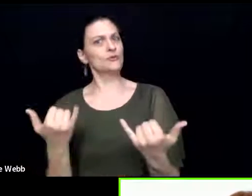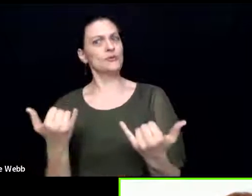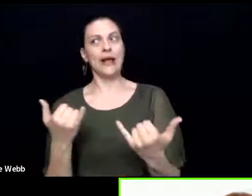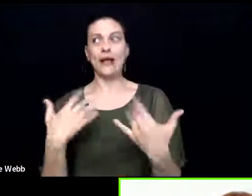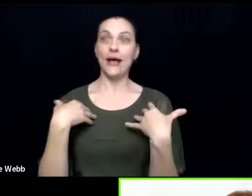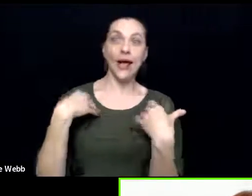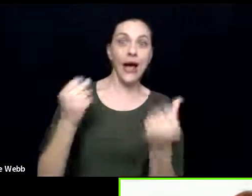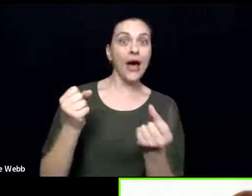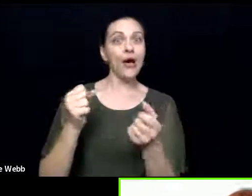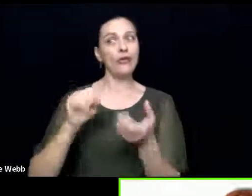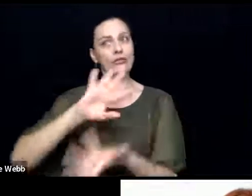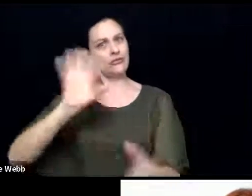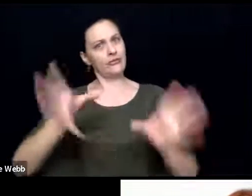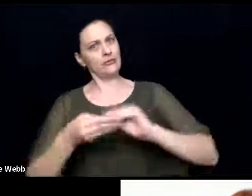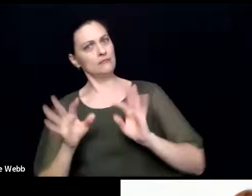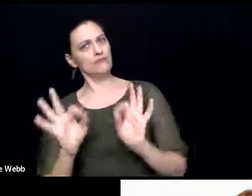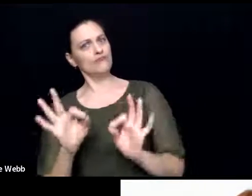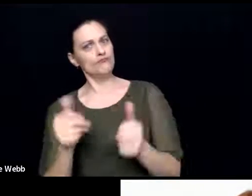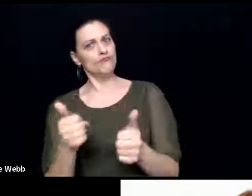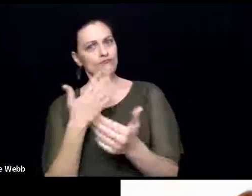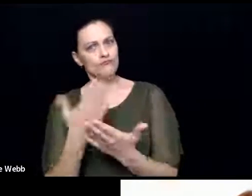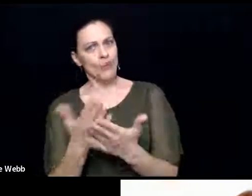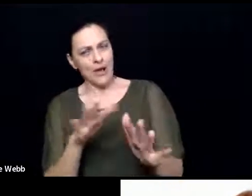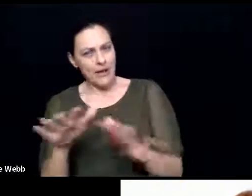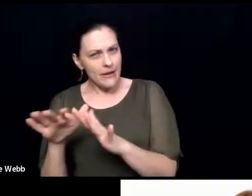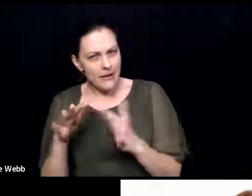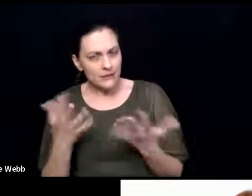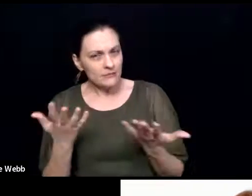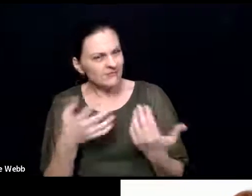Let me tell that story first because I know people haven't read the book.